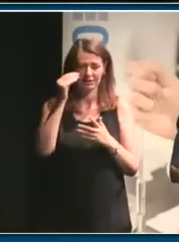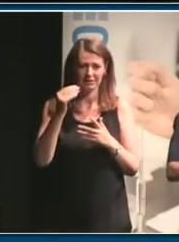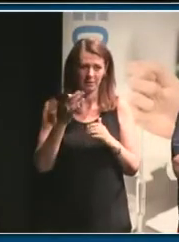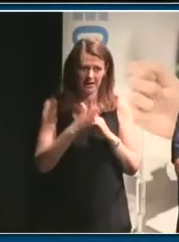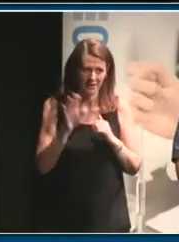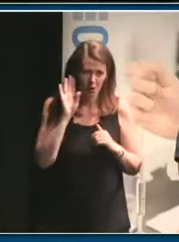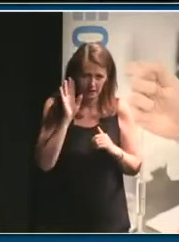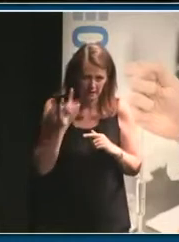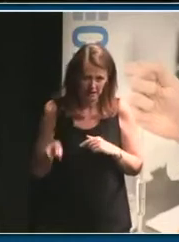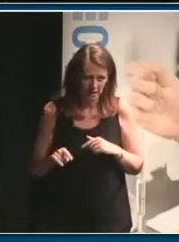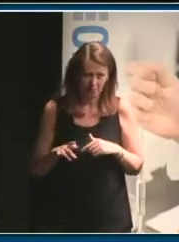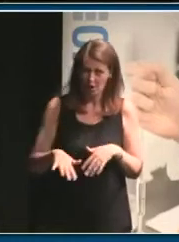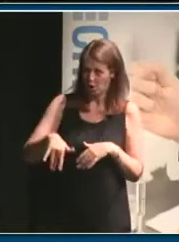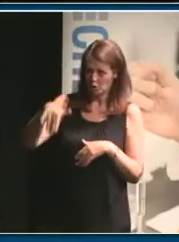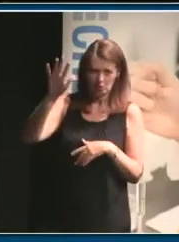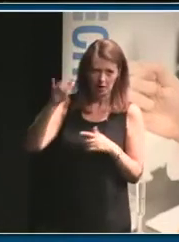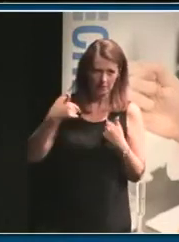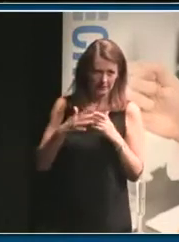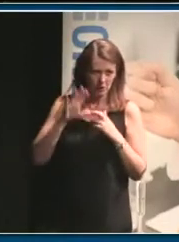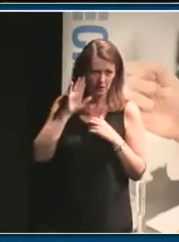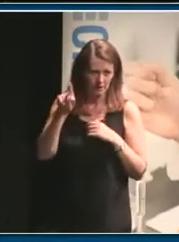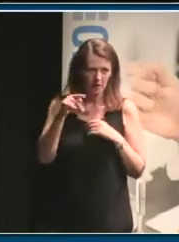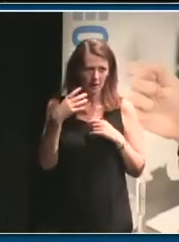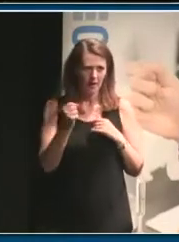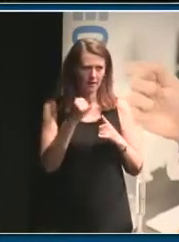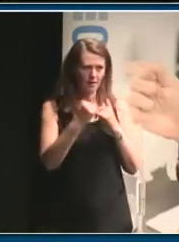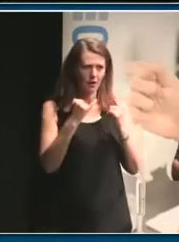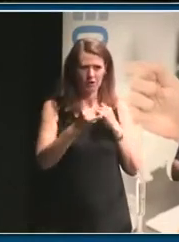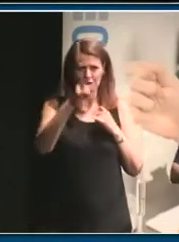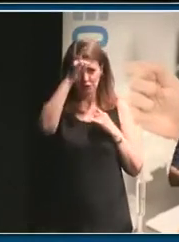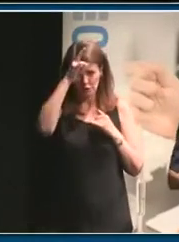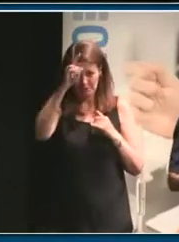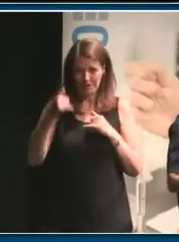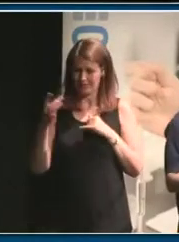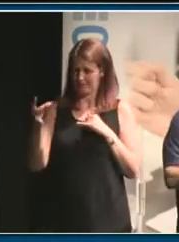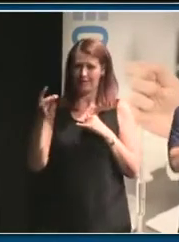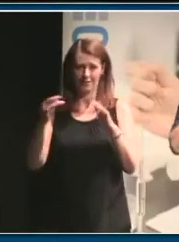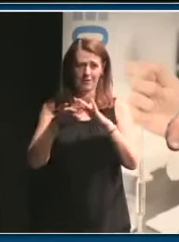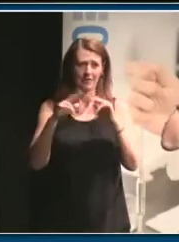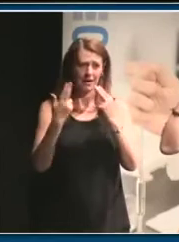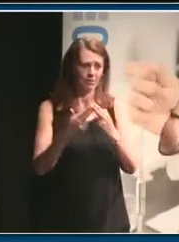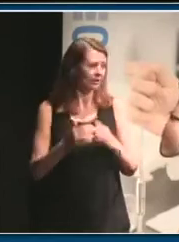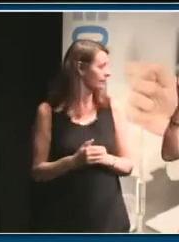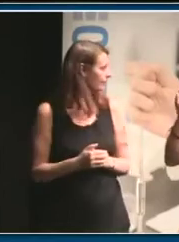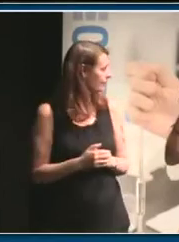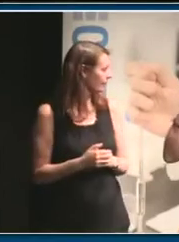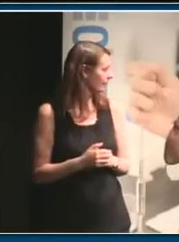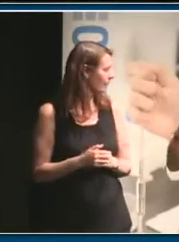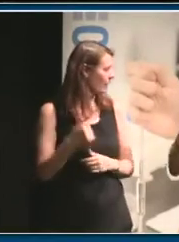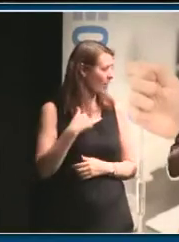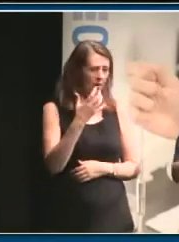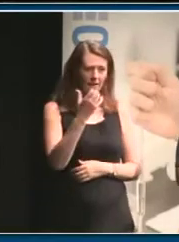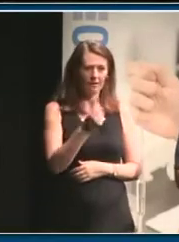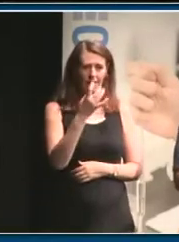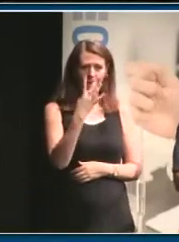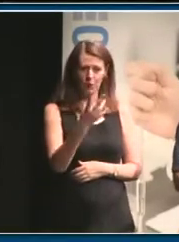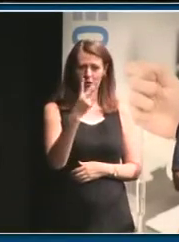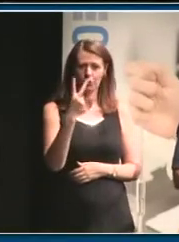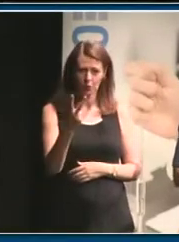I grew up and I have a huge Sicilian-German family. I have I had 42 first cousins